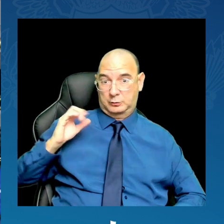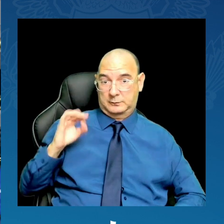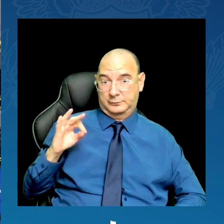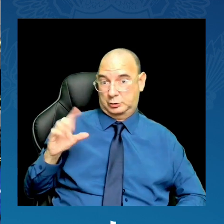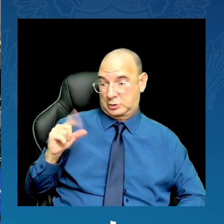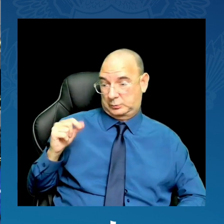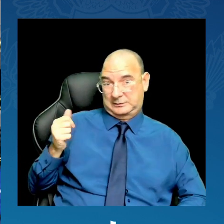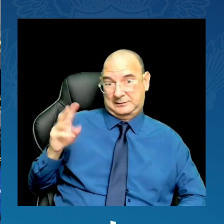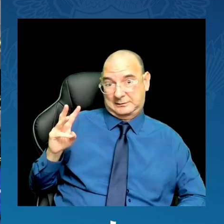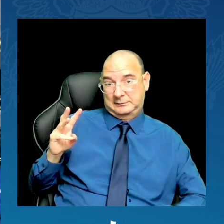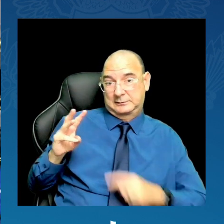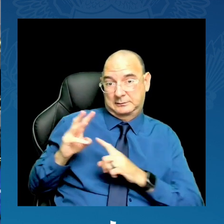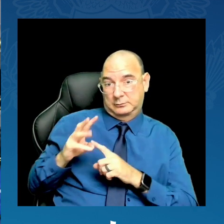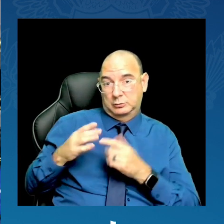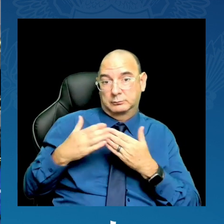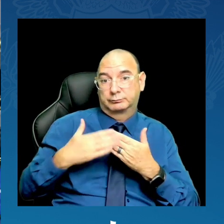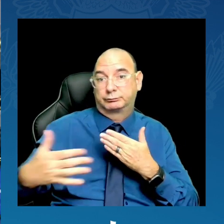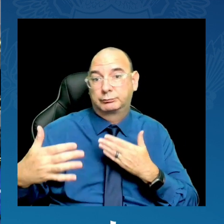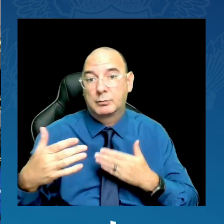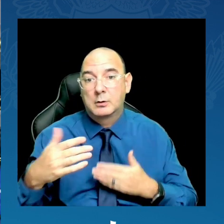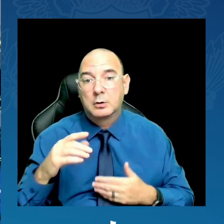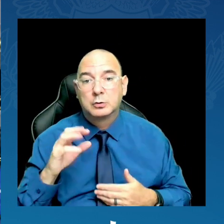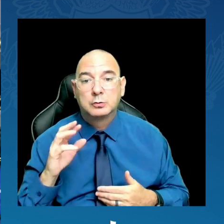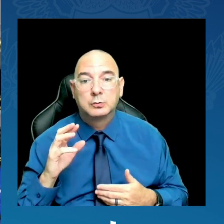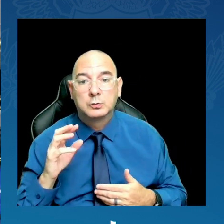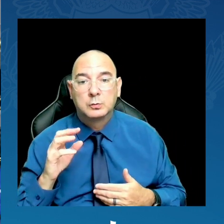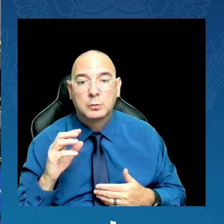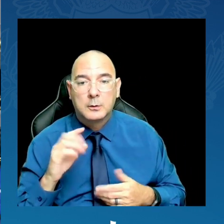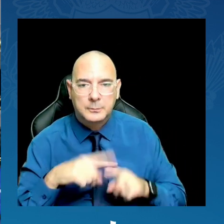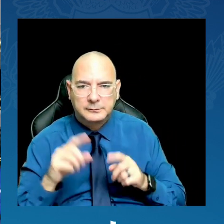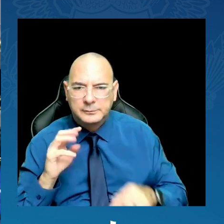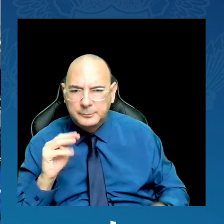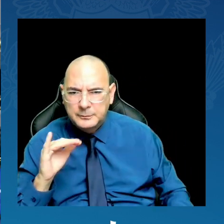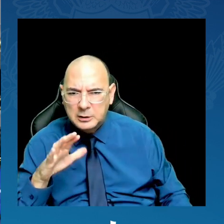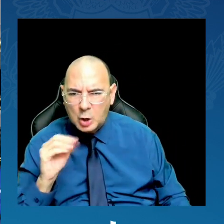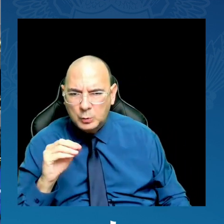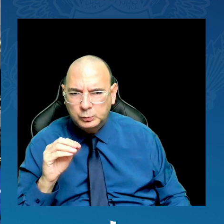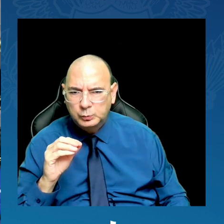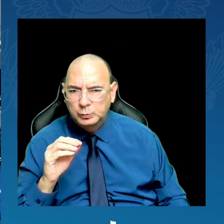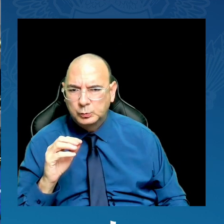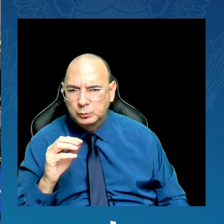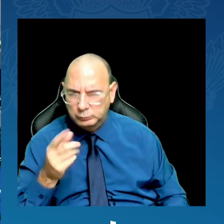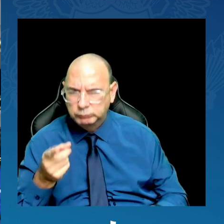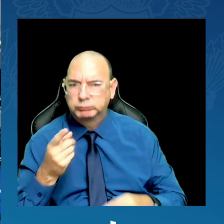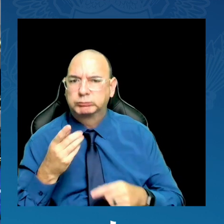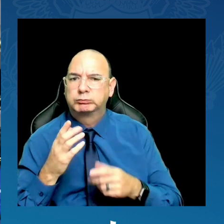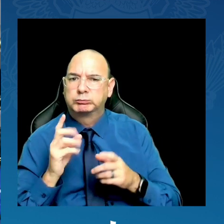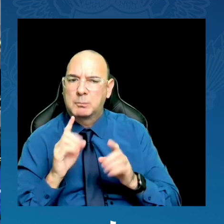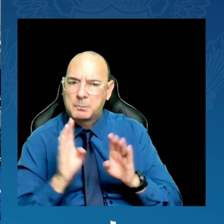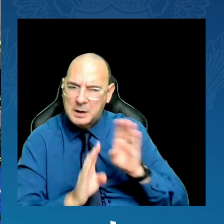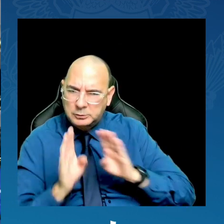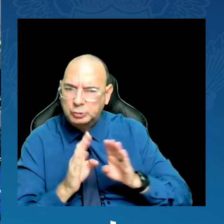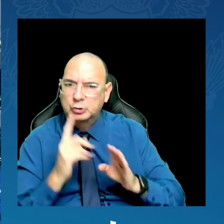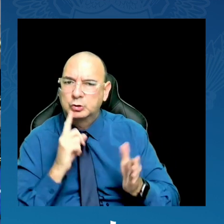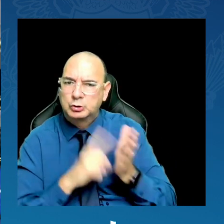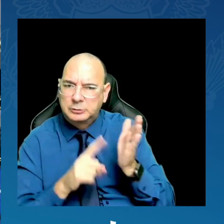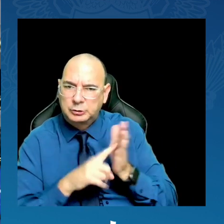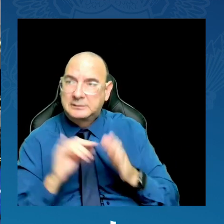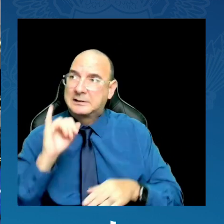conducted a number of pioneering biomedical research experiments aboard the ISS. Including the first DNA sequencing in space.